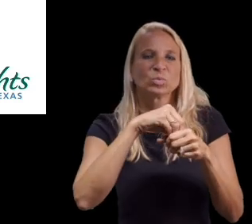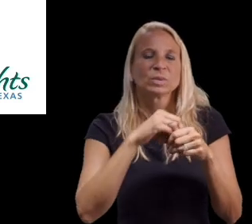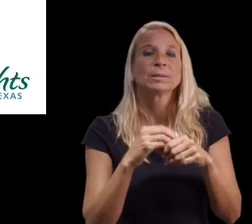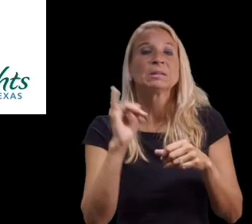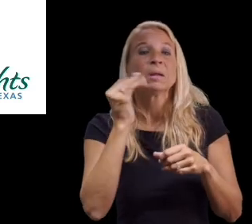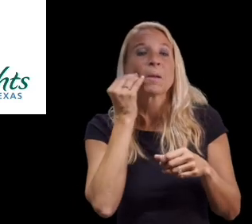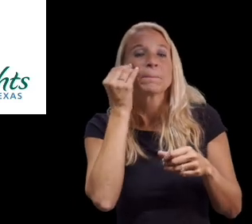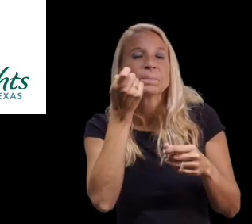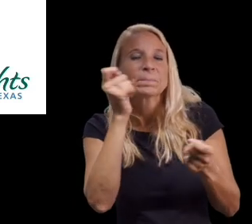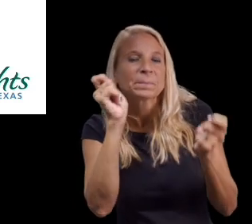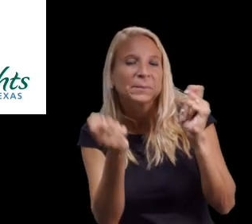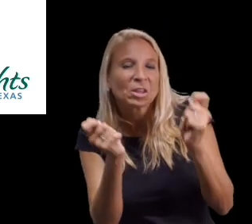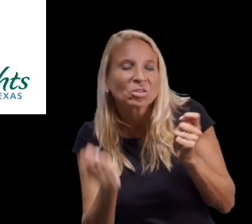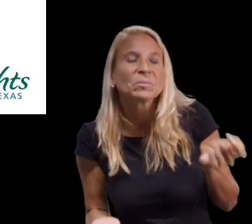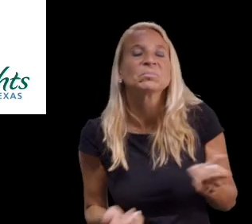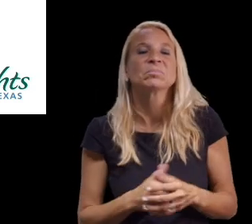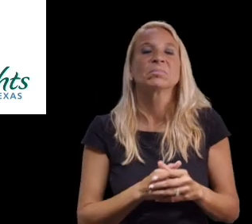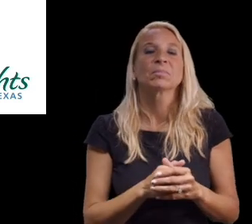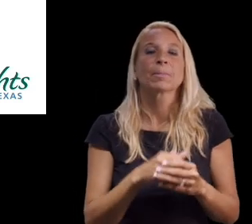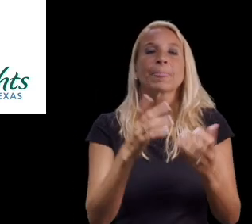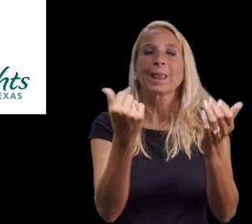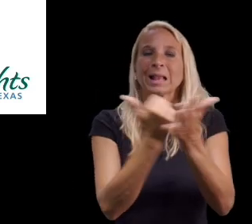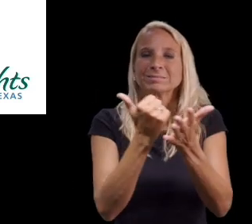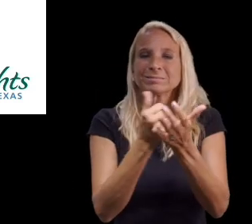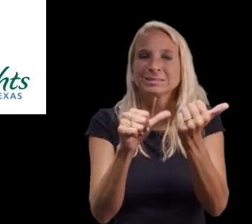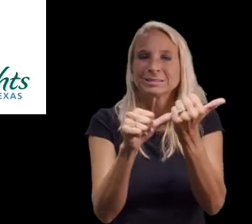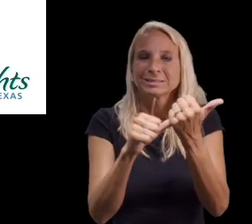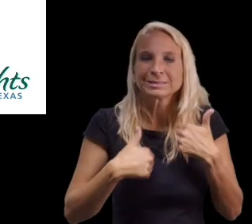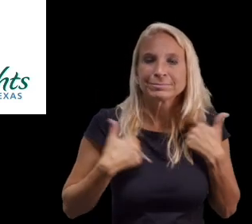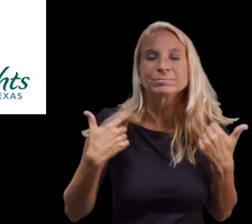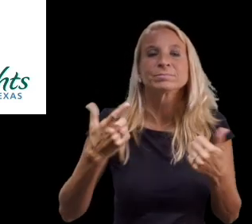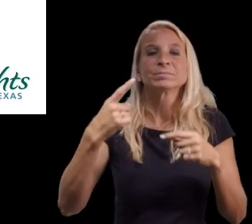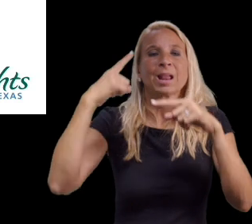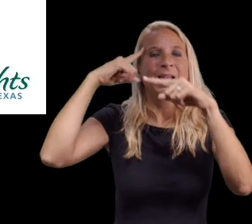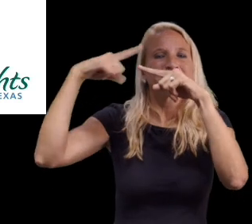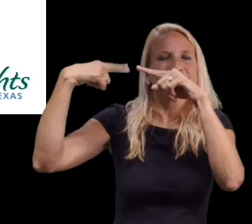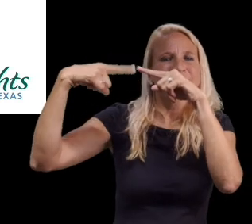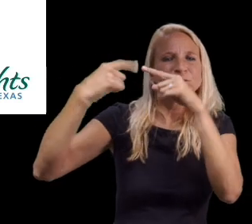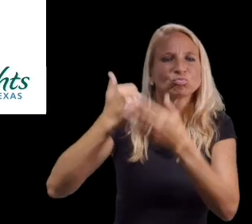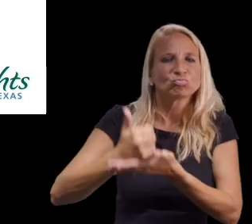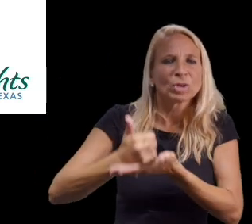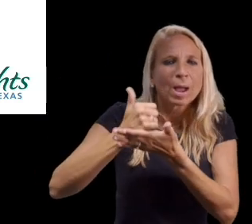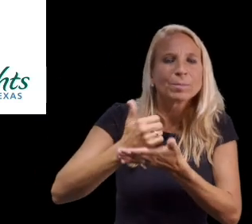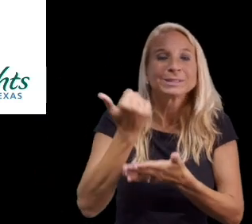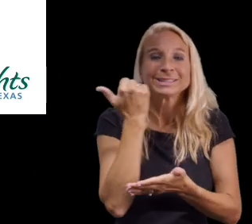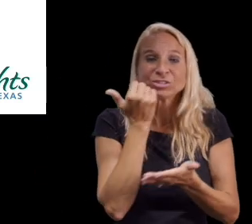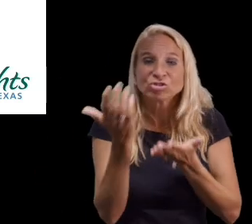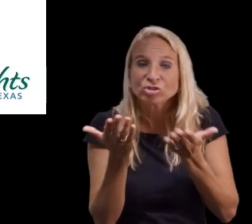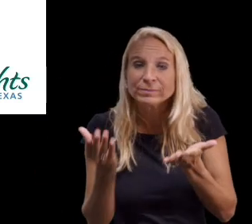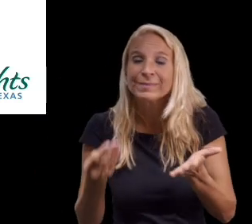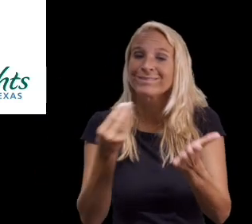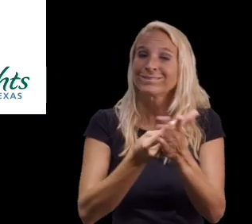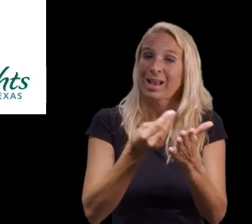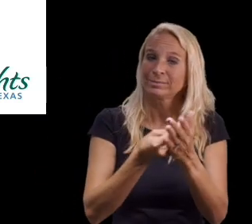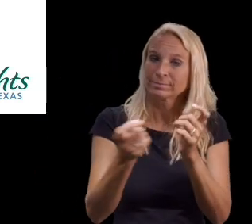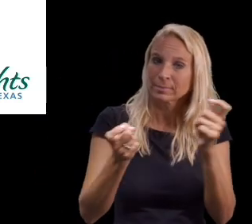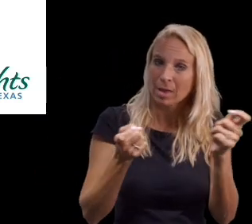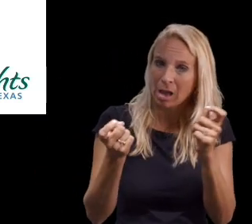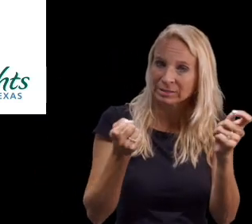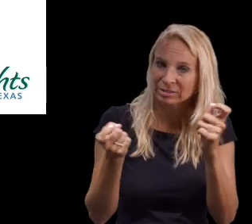adult foster care, assisted living, cognitive rehabilitation, dental services,